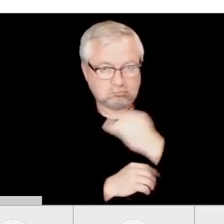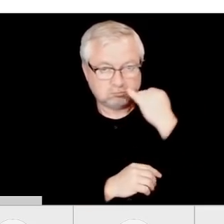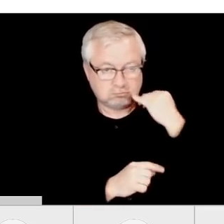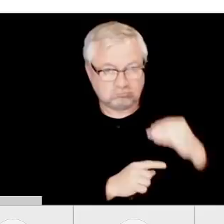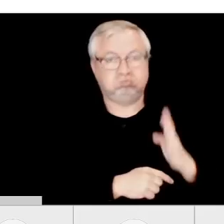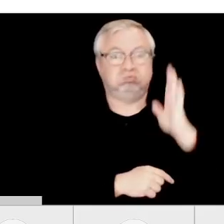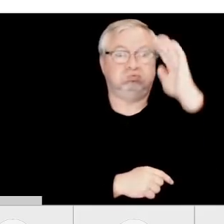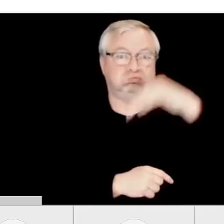long-standing mitigation.